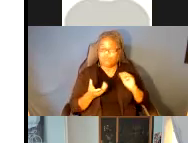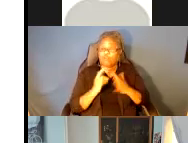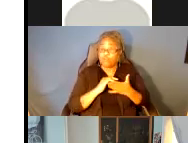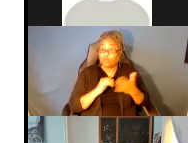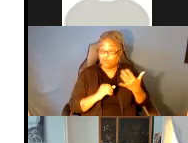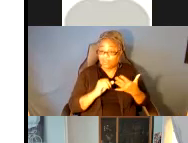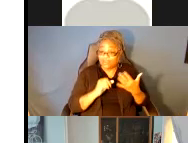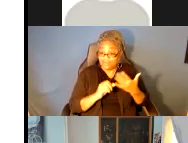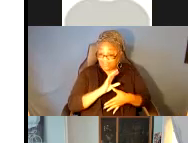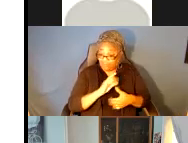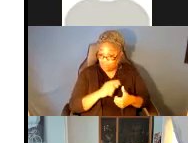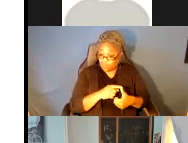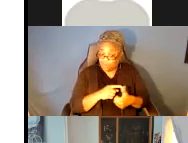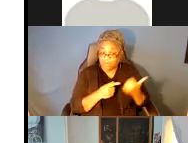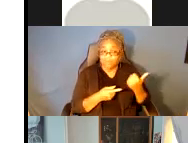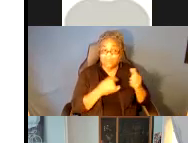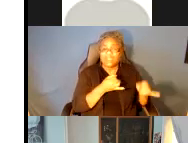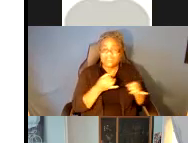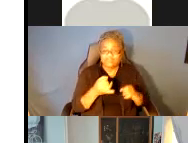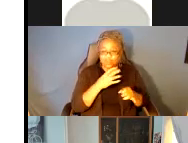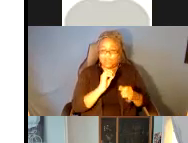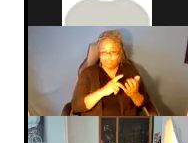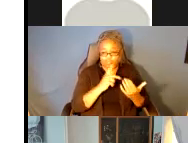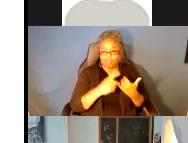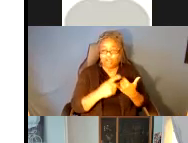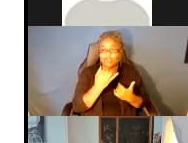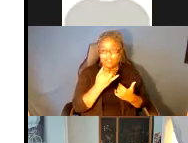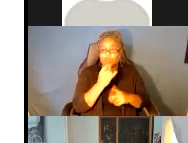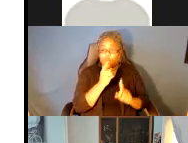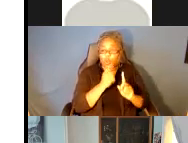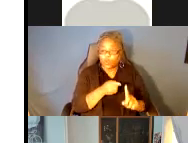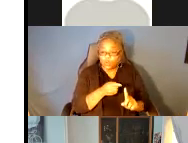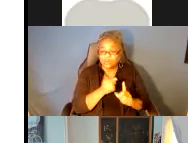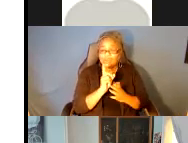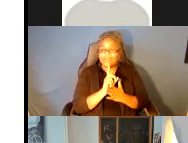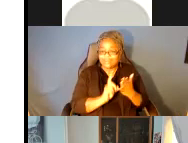individual and project goals, project design, and relationships.